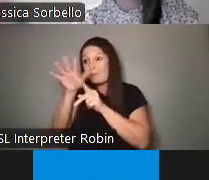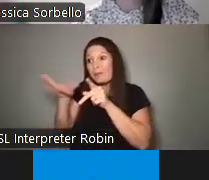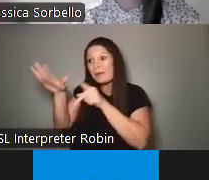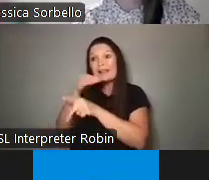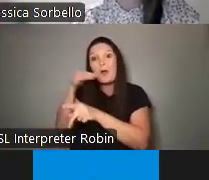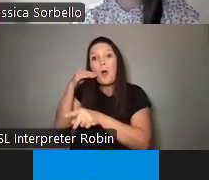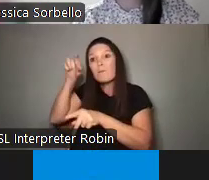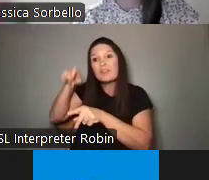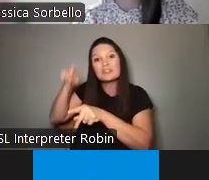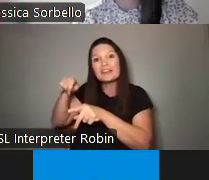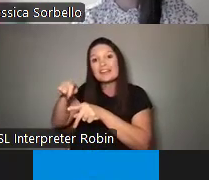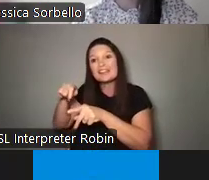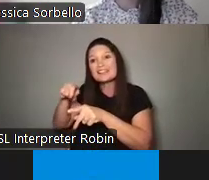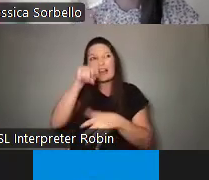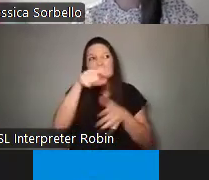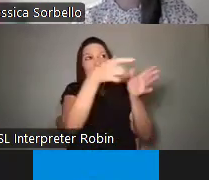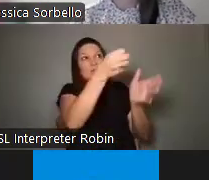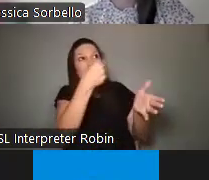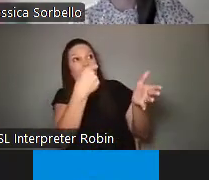These Deterra bags are also included along with the nar